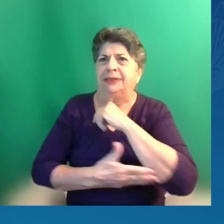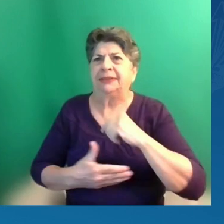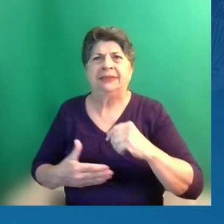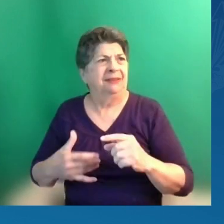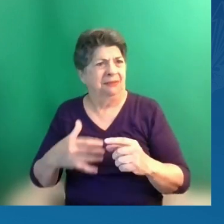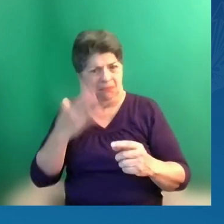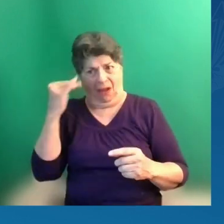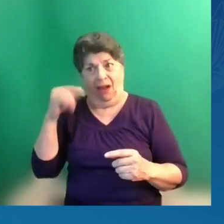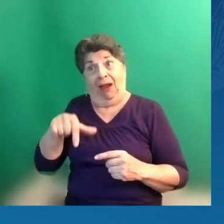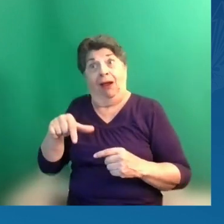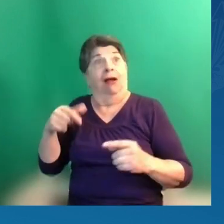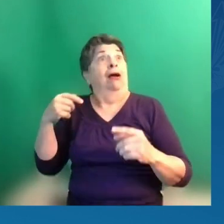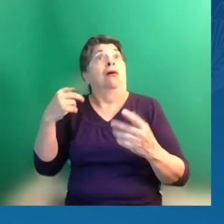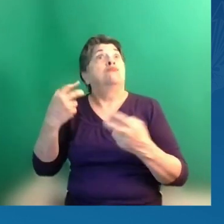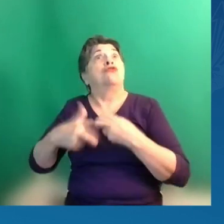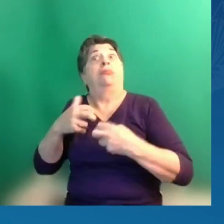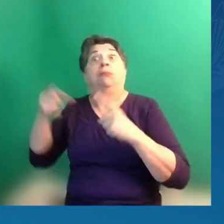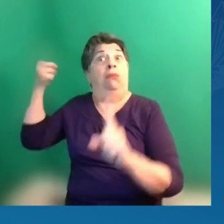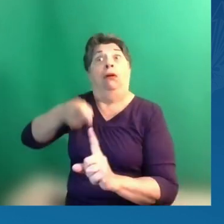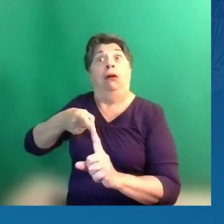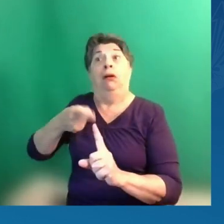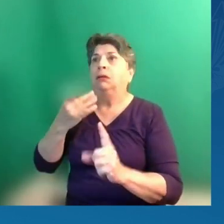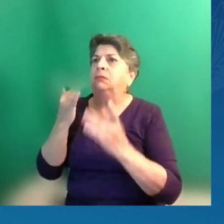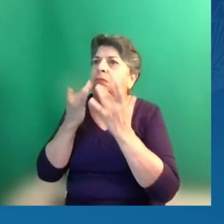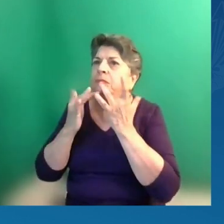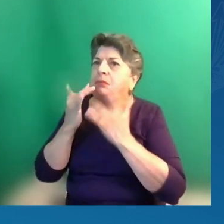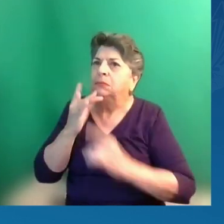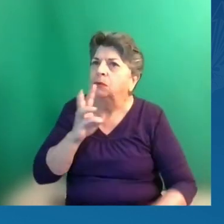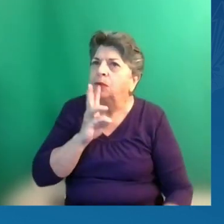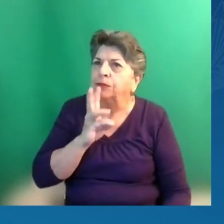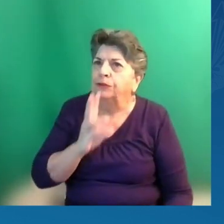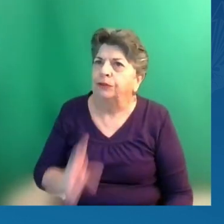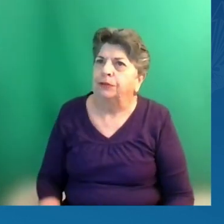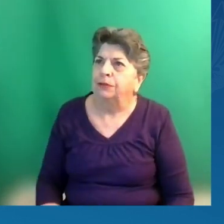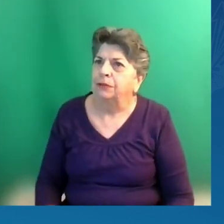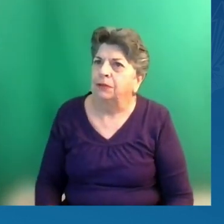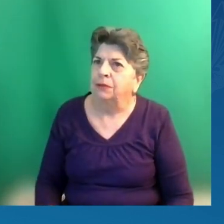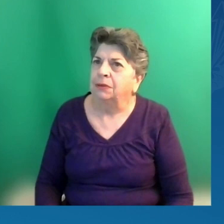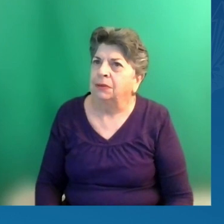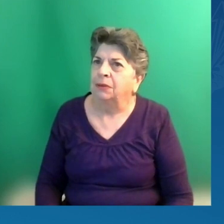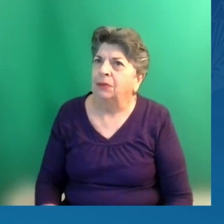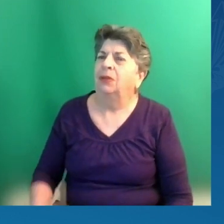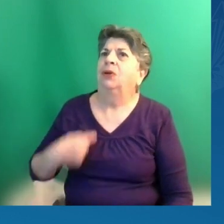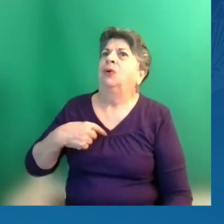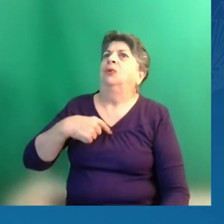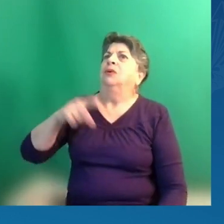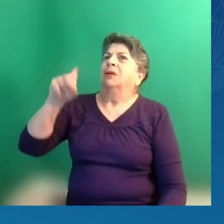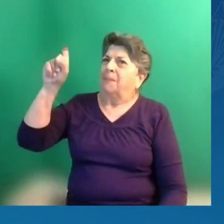And let's also deal with the reality that within the variety of issues that are presented,